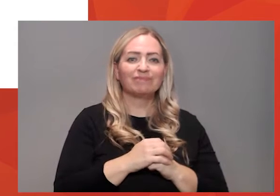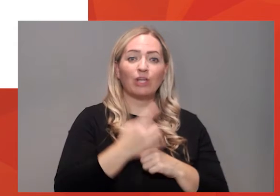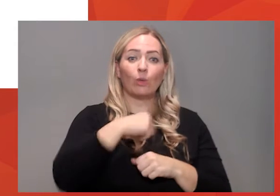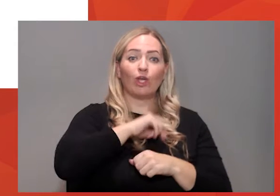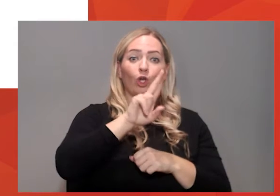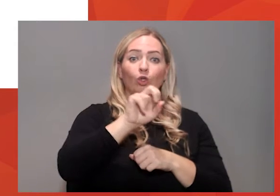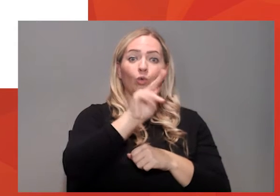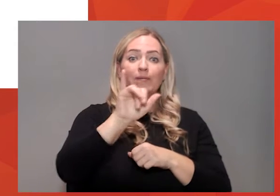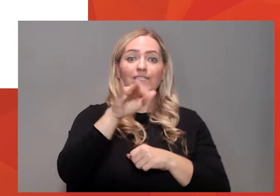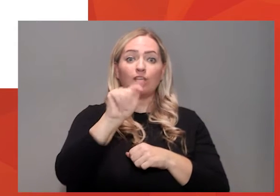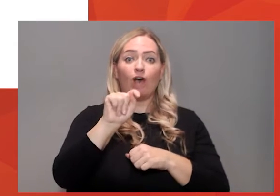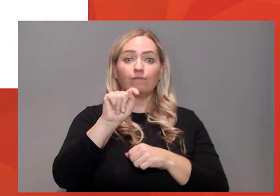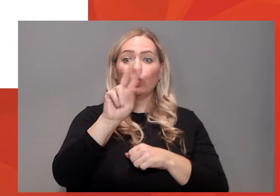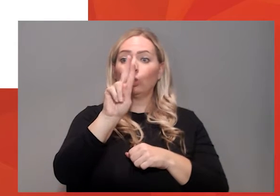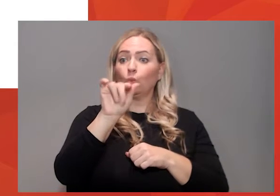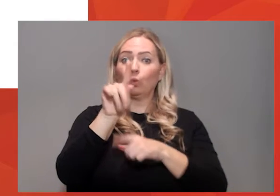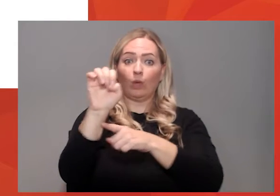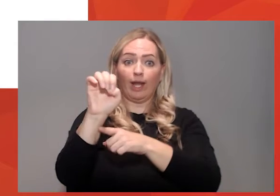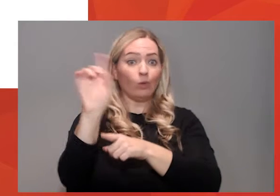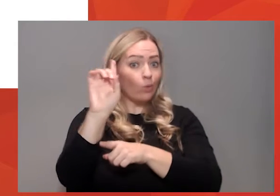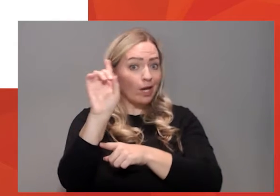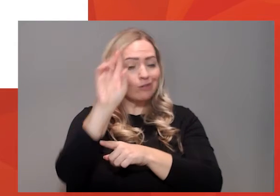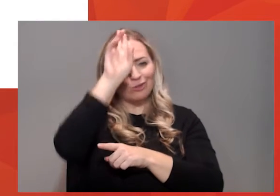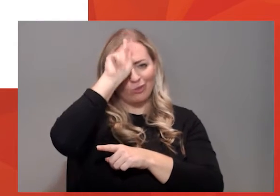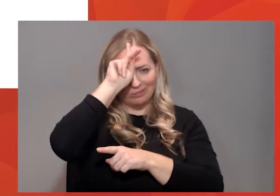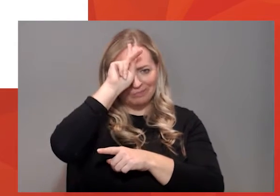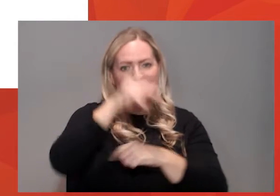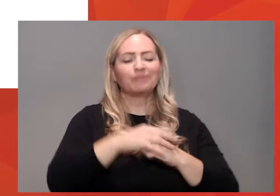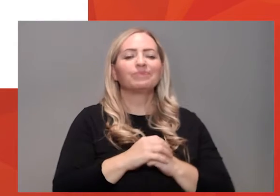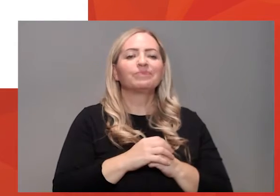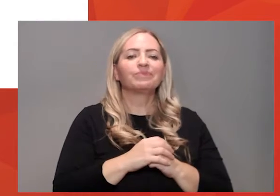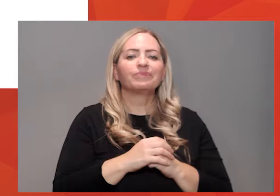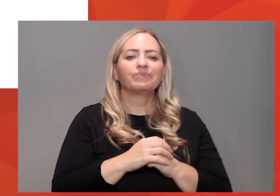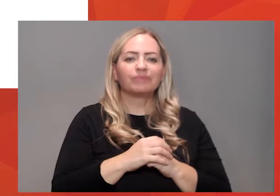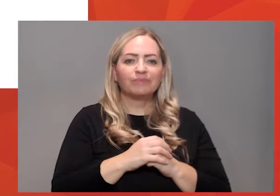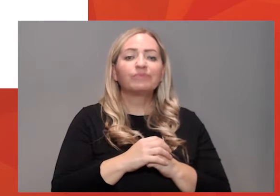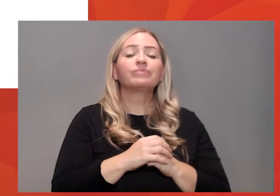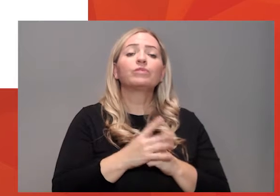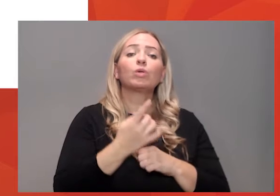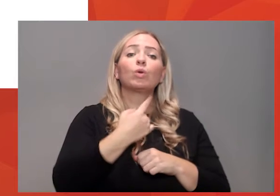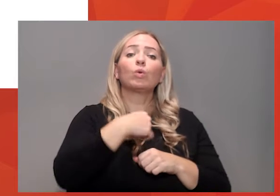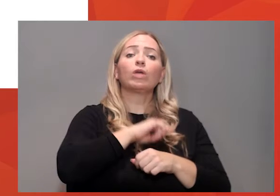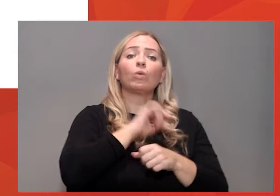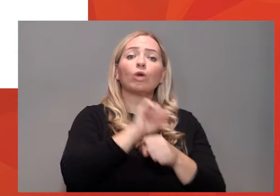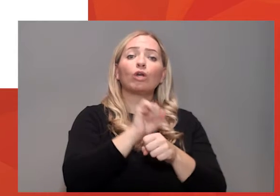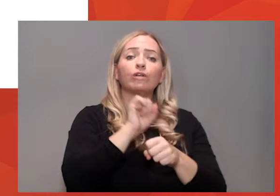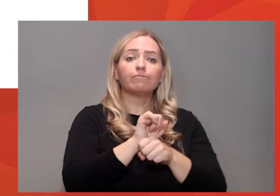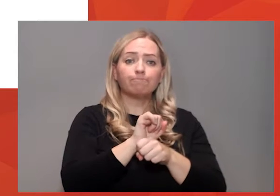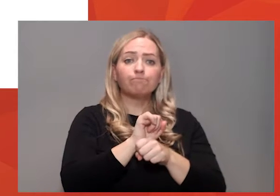We are a Ubisoft Ukraine located in Ukraine Um, and we work